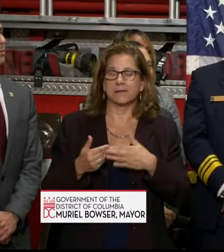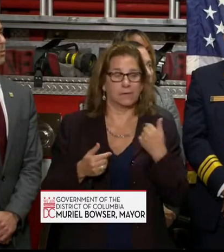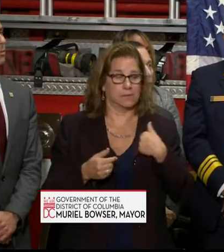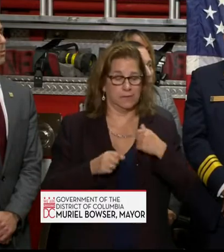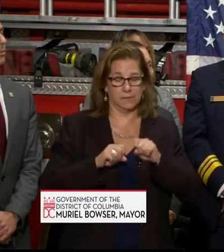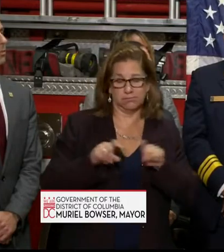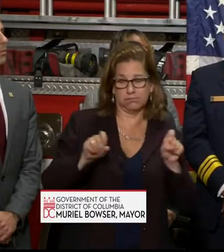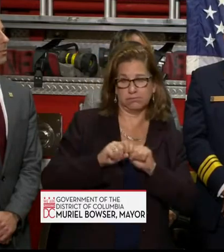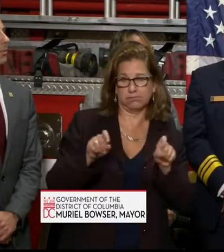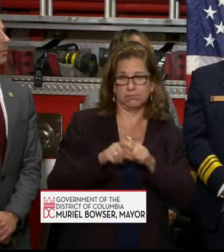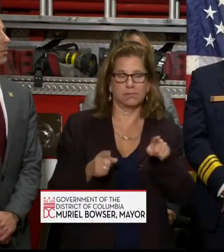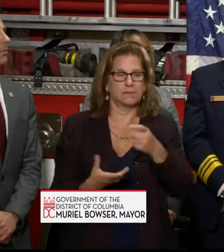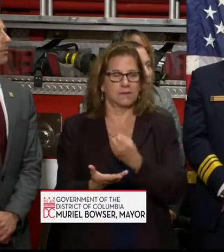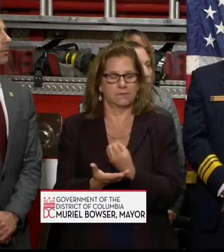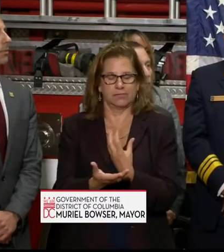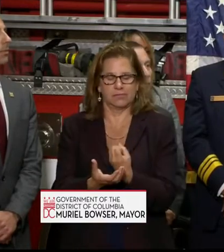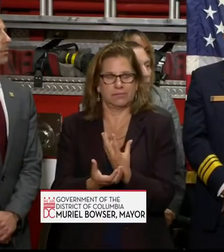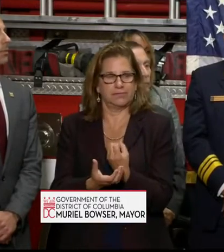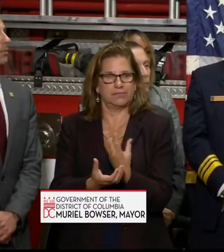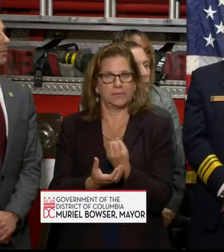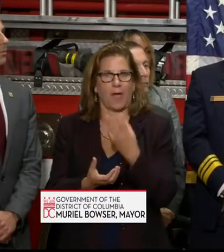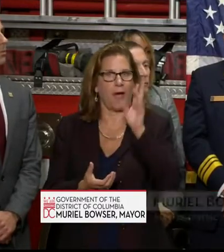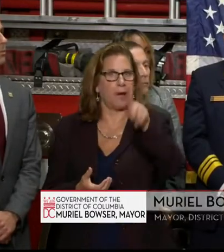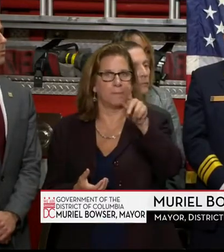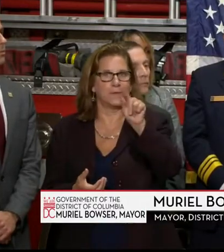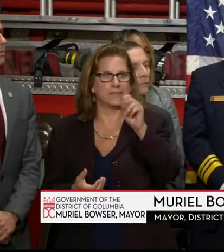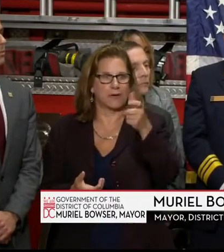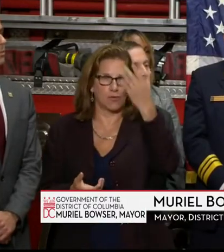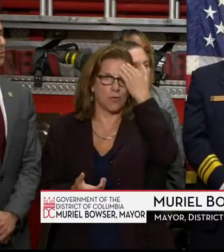WE KNOW THAT WE HAVE SEVERAL SPECIAL EVENTS PLANNED IN THE